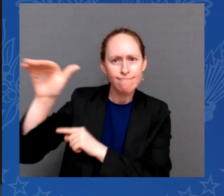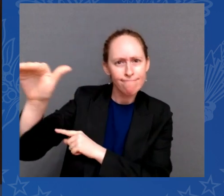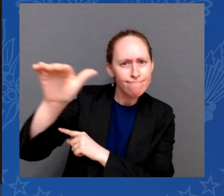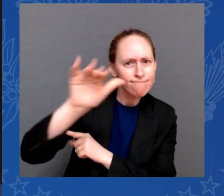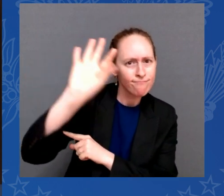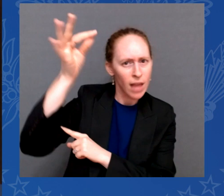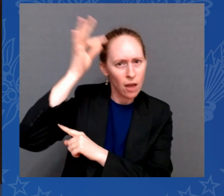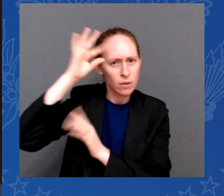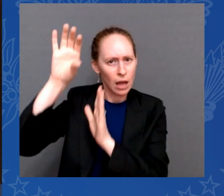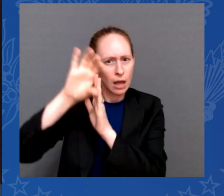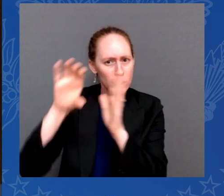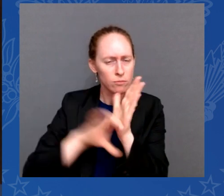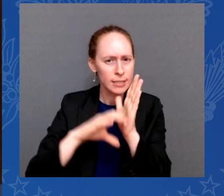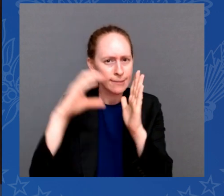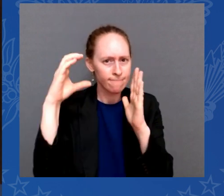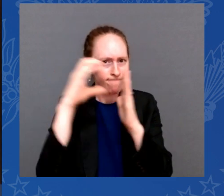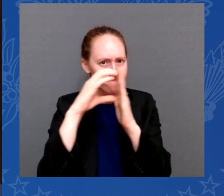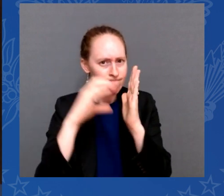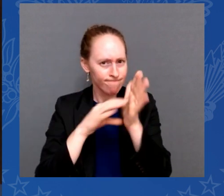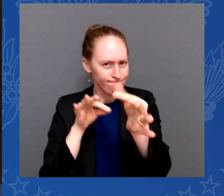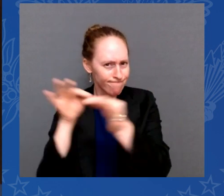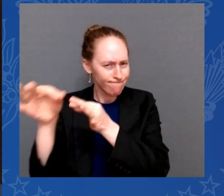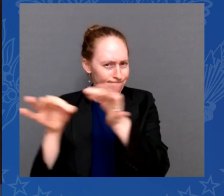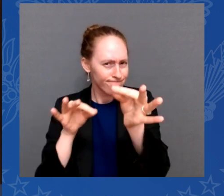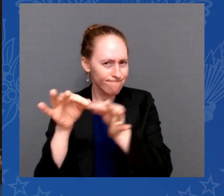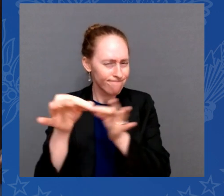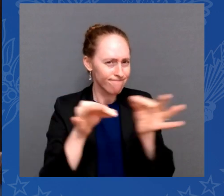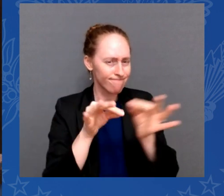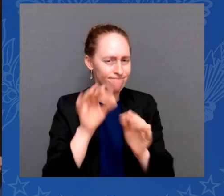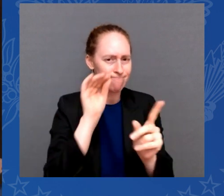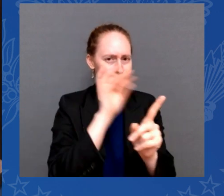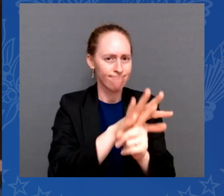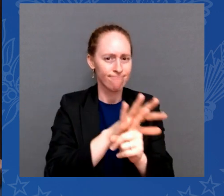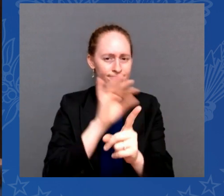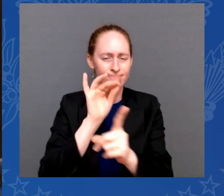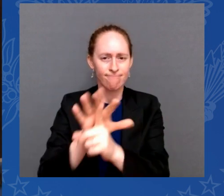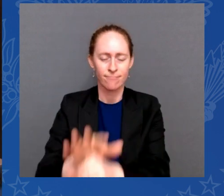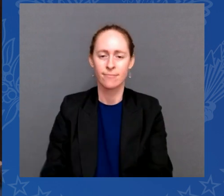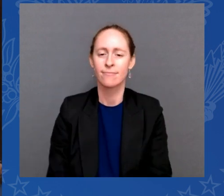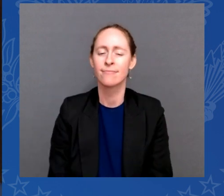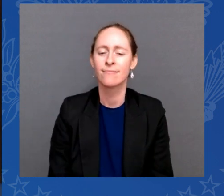Five weeks ago, I promised that the Justice Department would work tirelessly to protect reproductive freedom